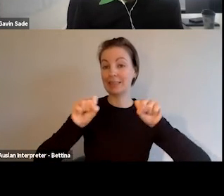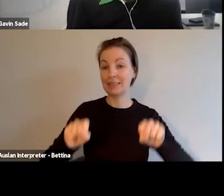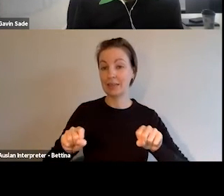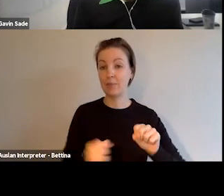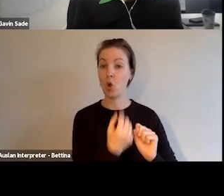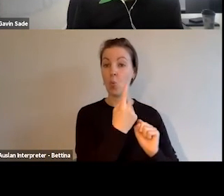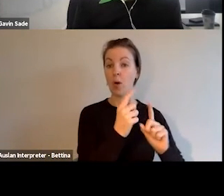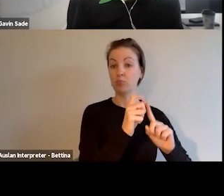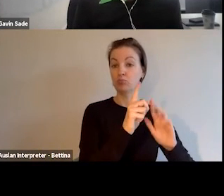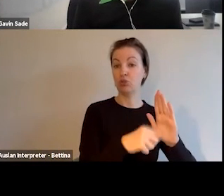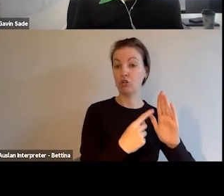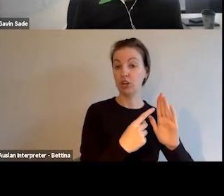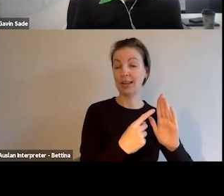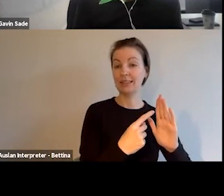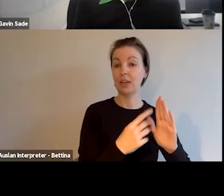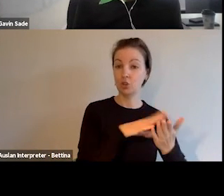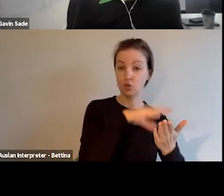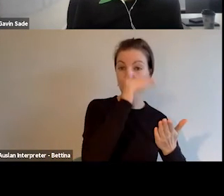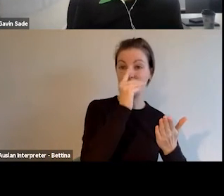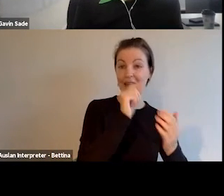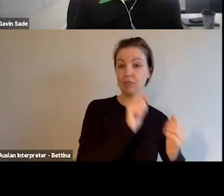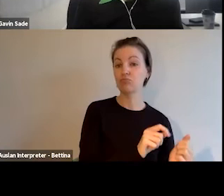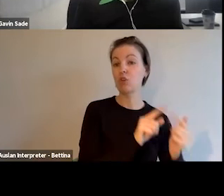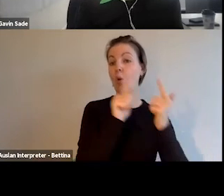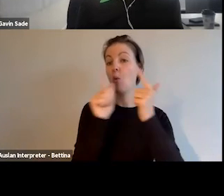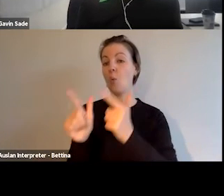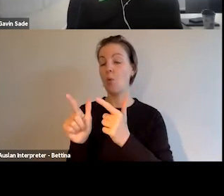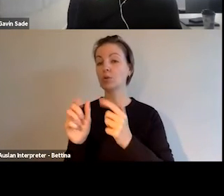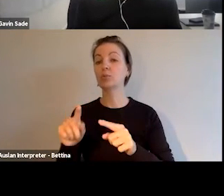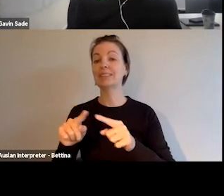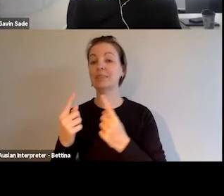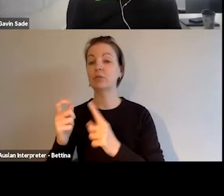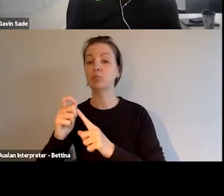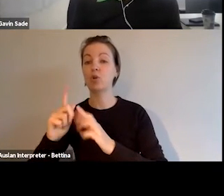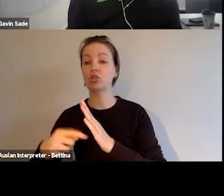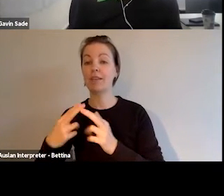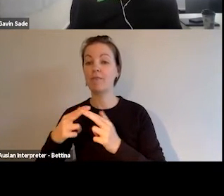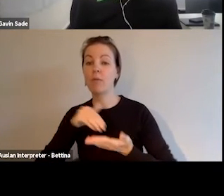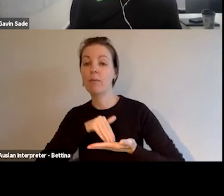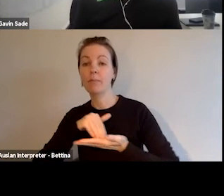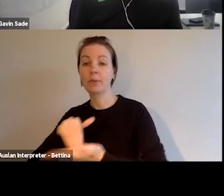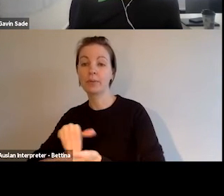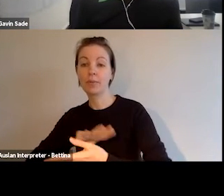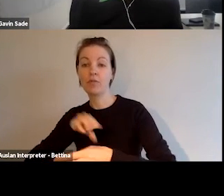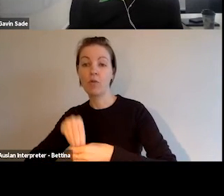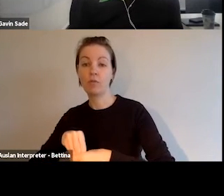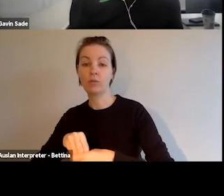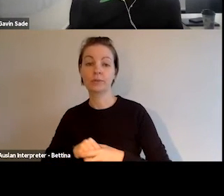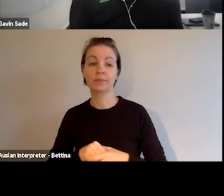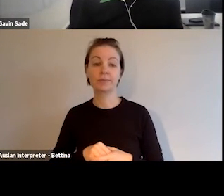In this example we have the million records, which was a record management label but also a music producing house.